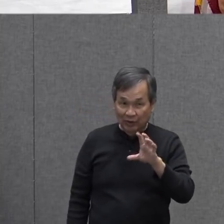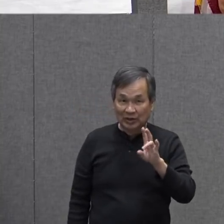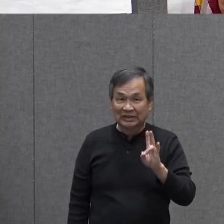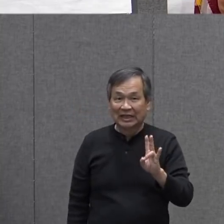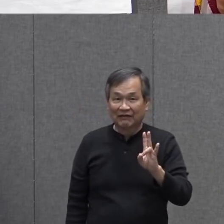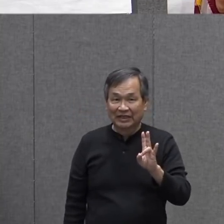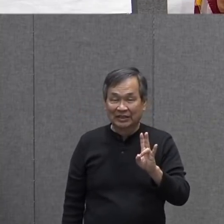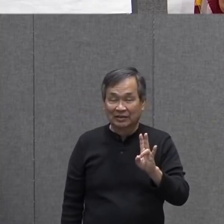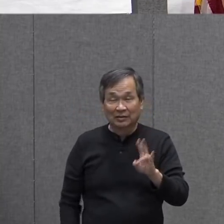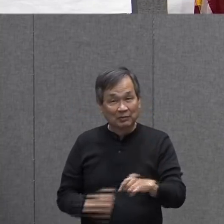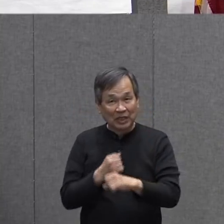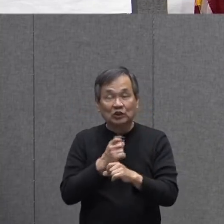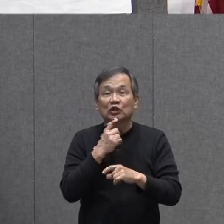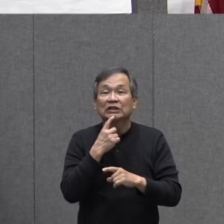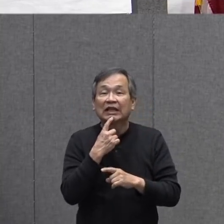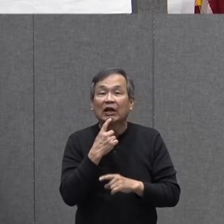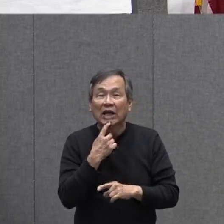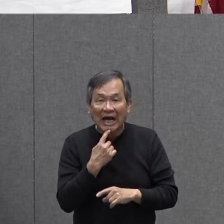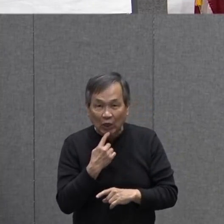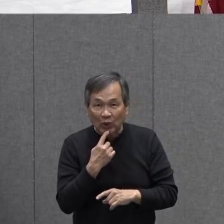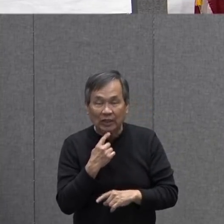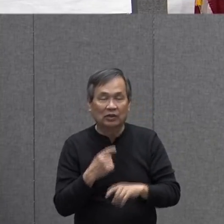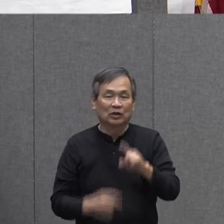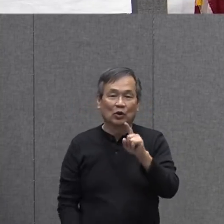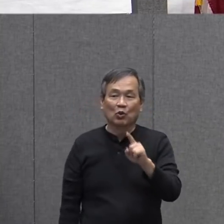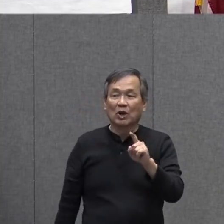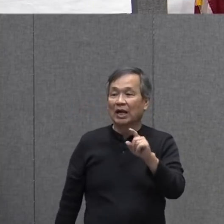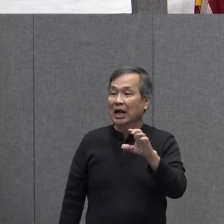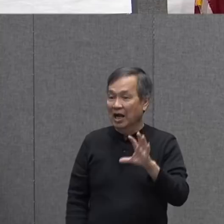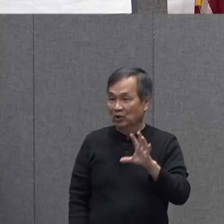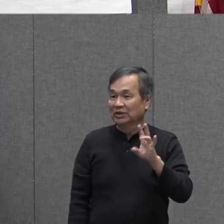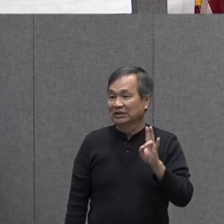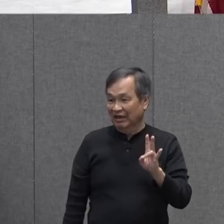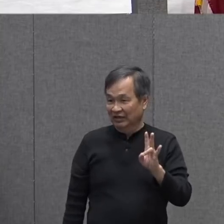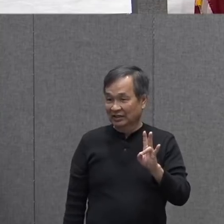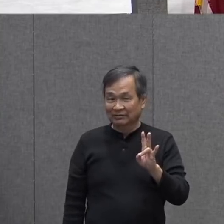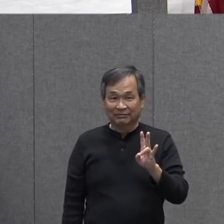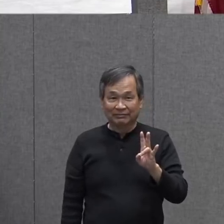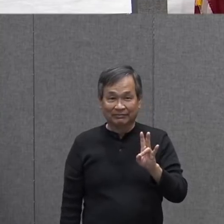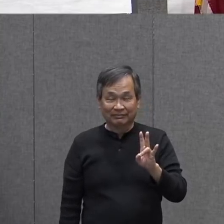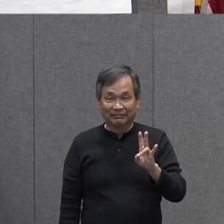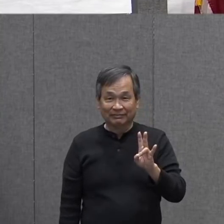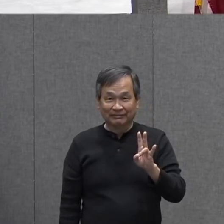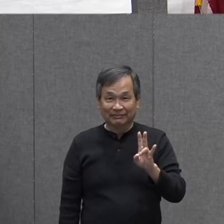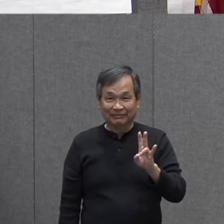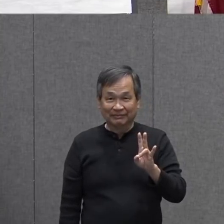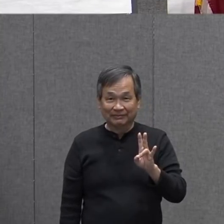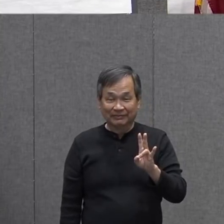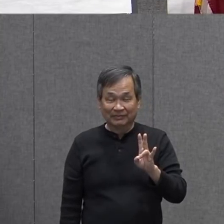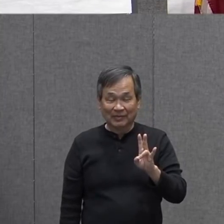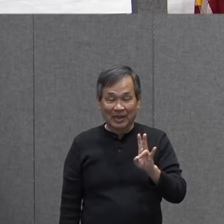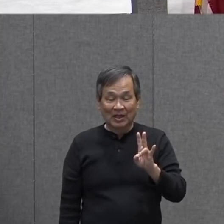Let's make sure that we're saying the numbers correctly. Thank you so much for that reminder, Miss Gaudette. So we're at 107,